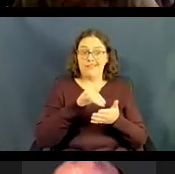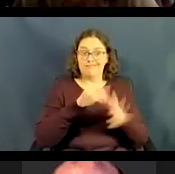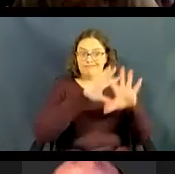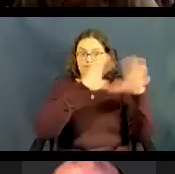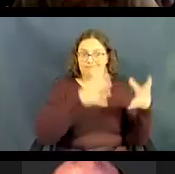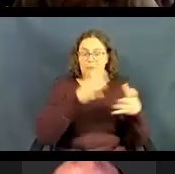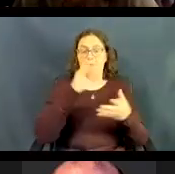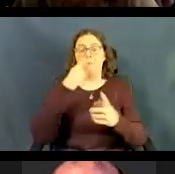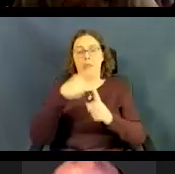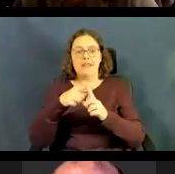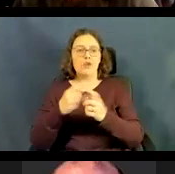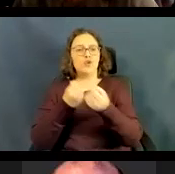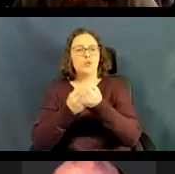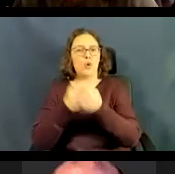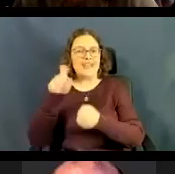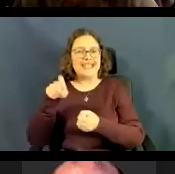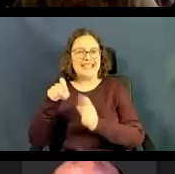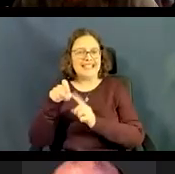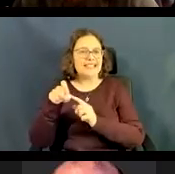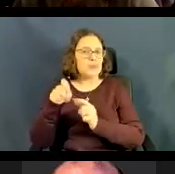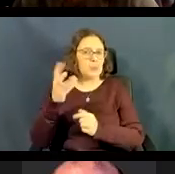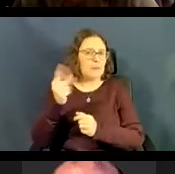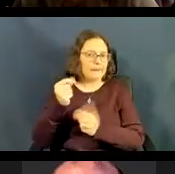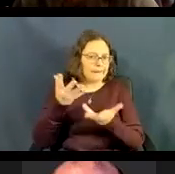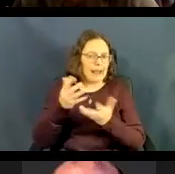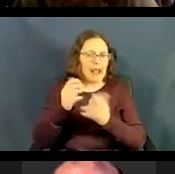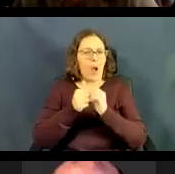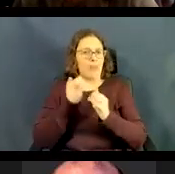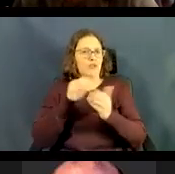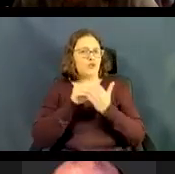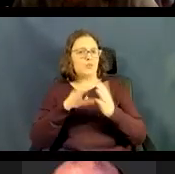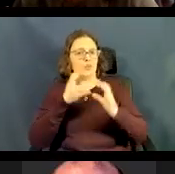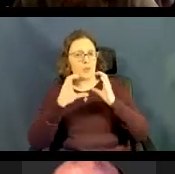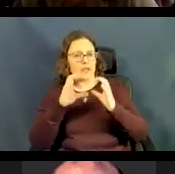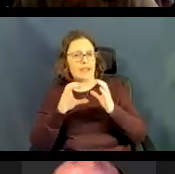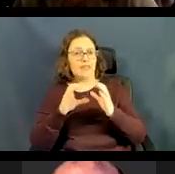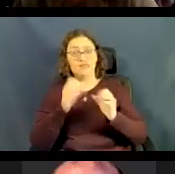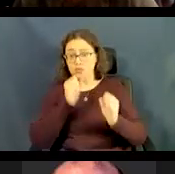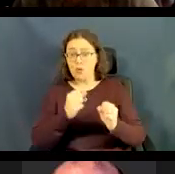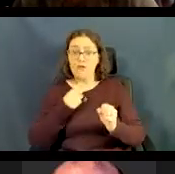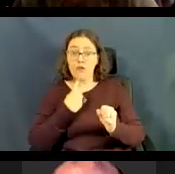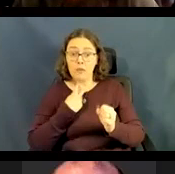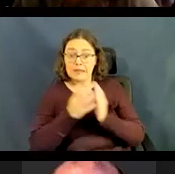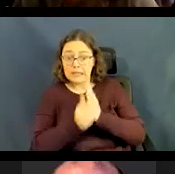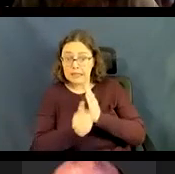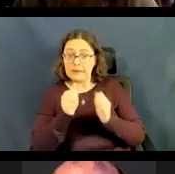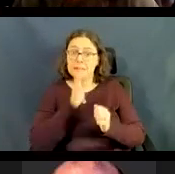You can also find that on the top of page 8 in the 2022 transition portfolio guide in the padlet, both in column three.